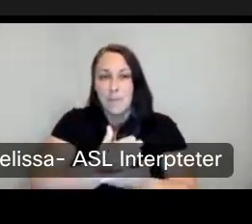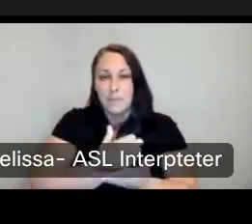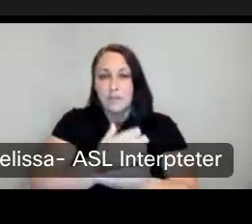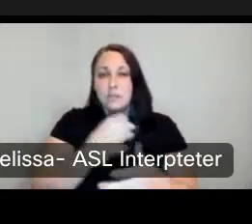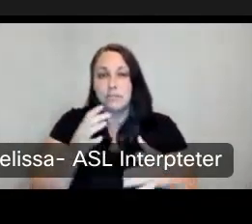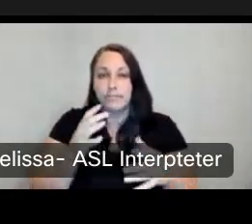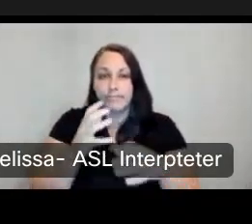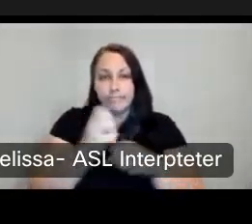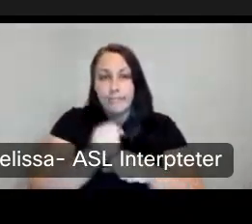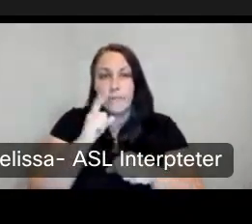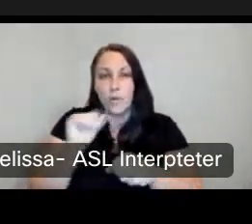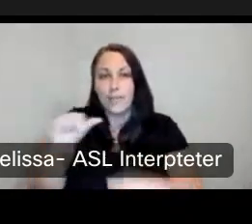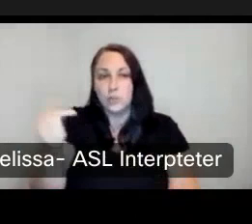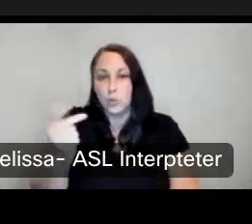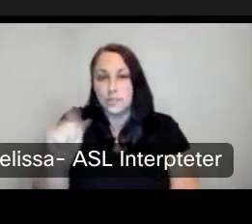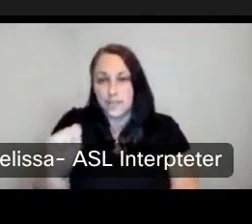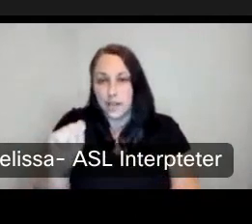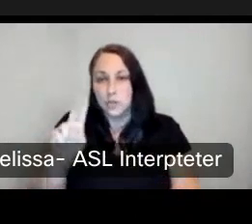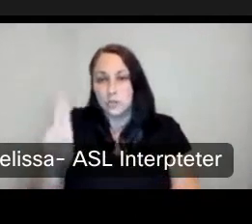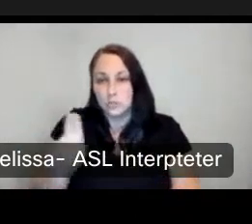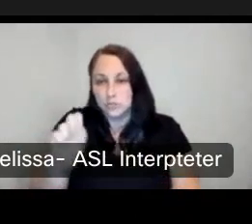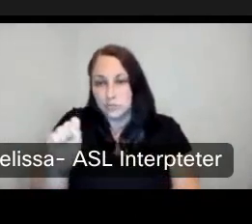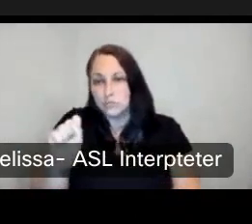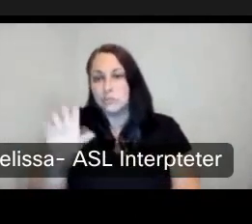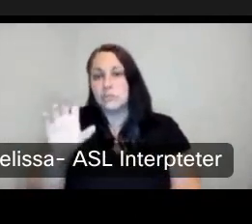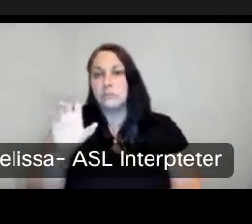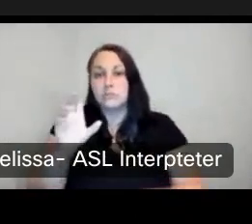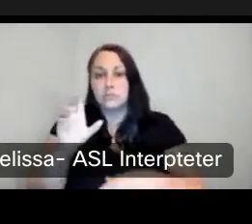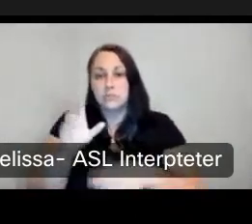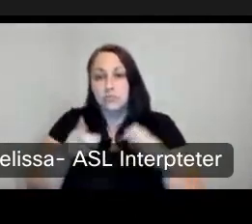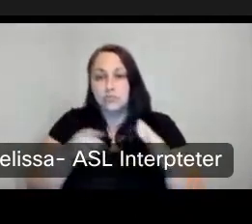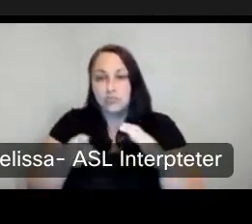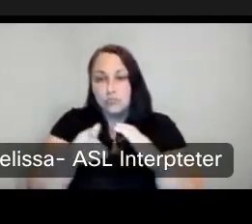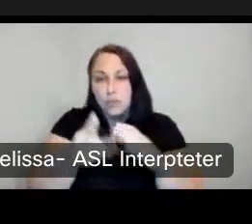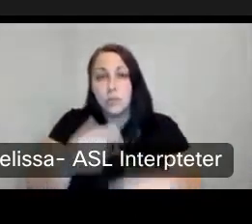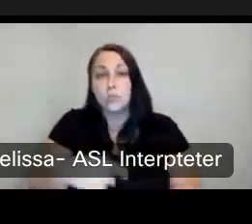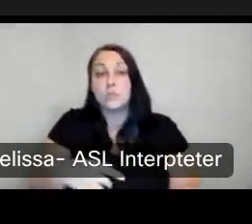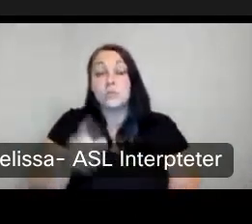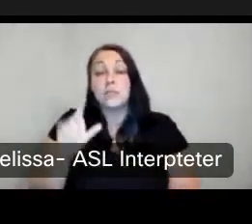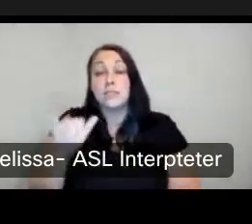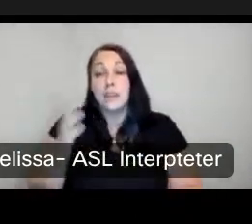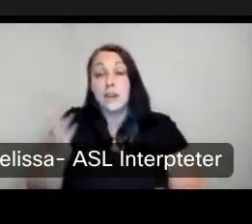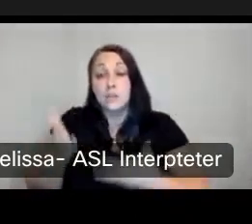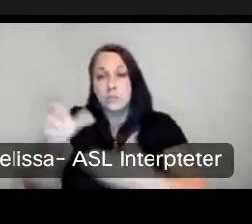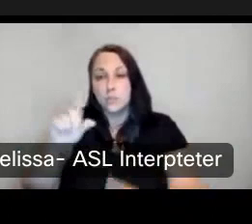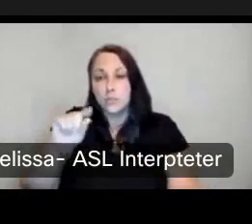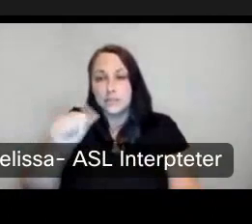Station route uh this recommendation was first proposed in the 2017 TDP